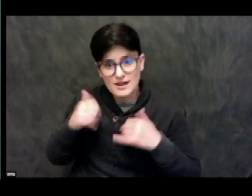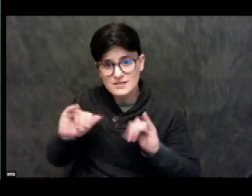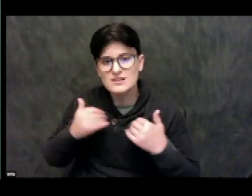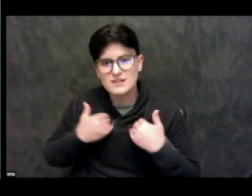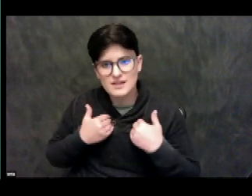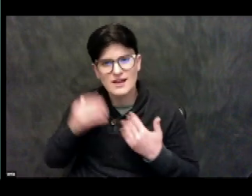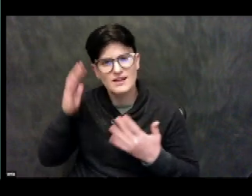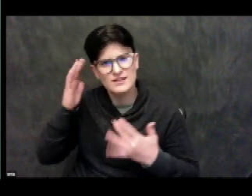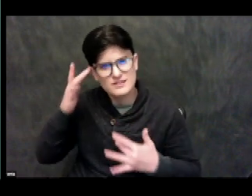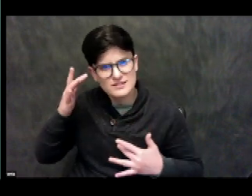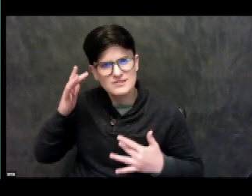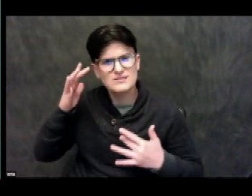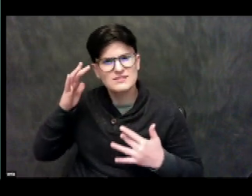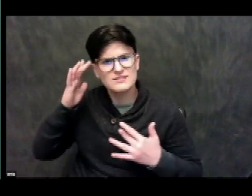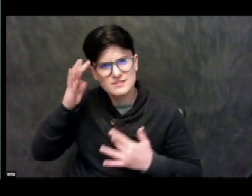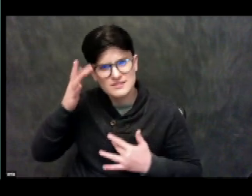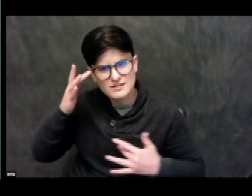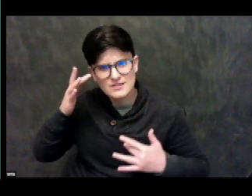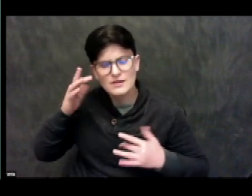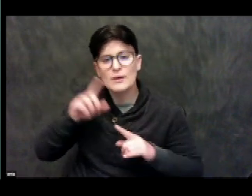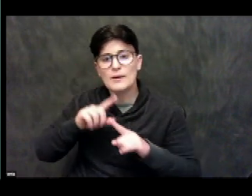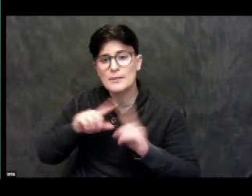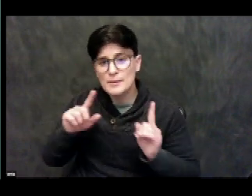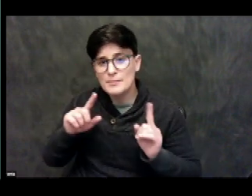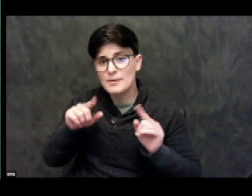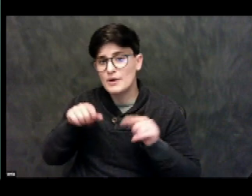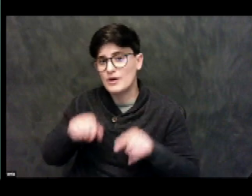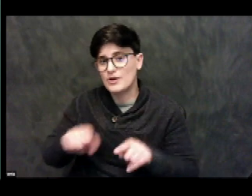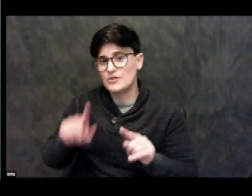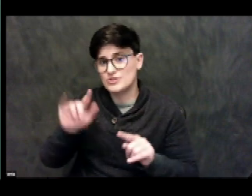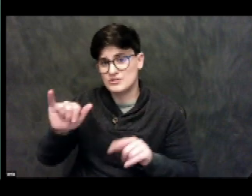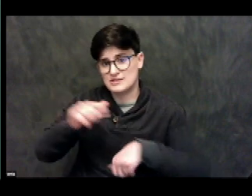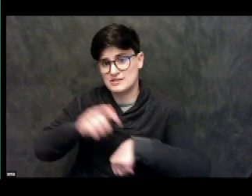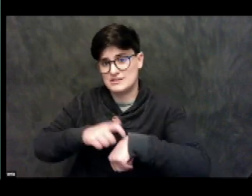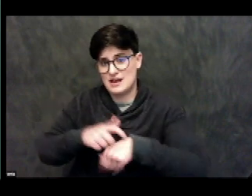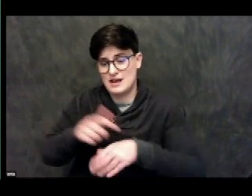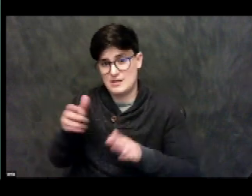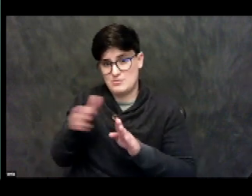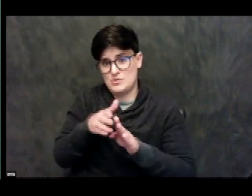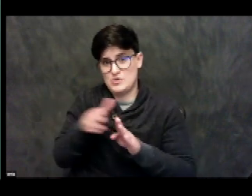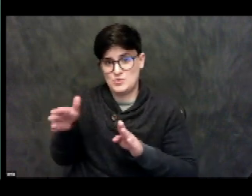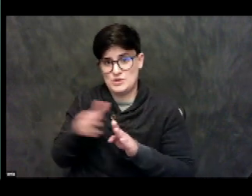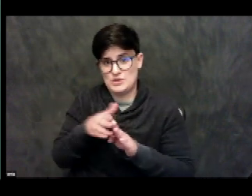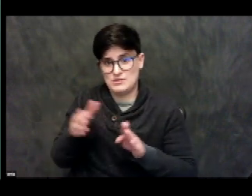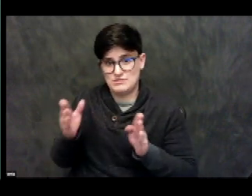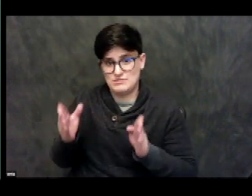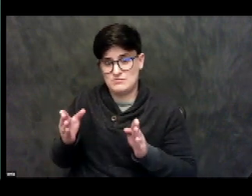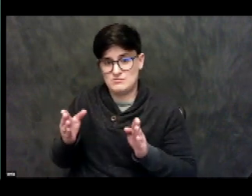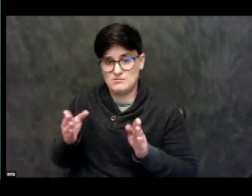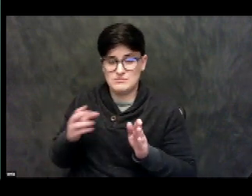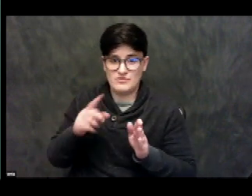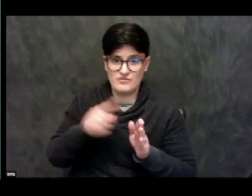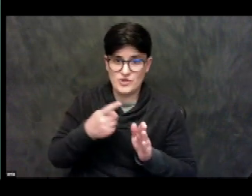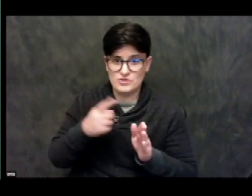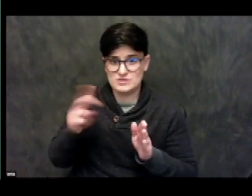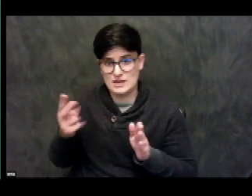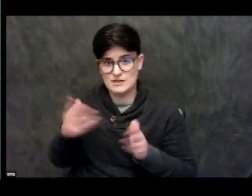But in the time frame between the two, there had been some research that came out that pride may not